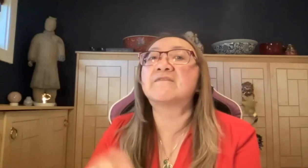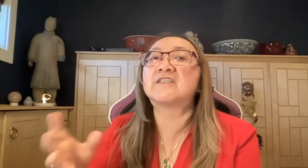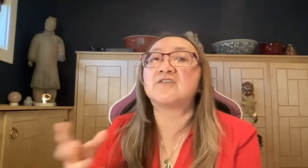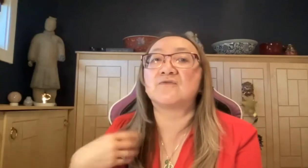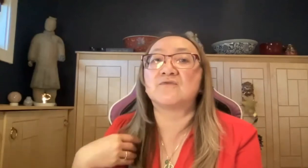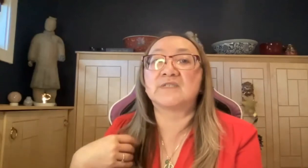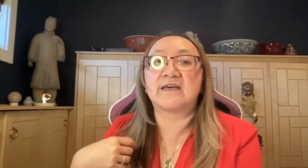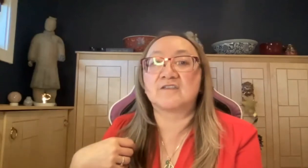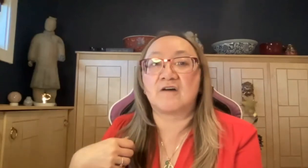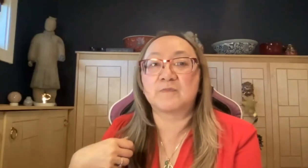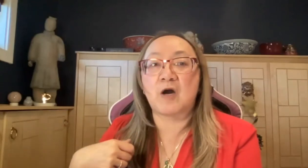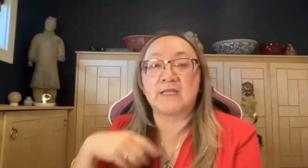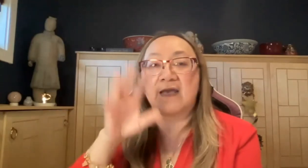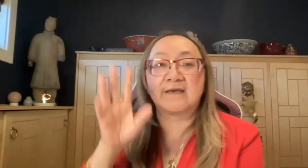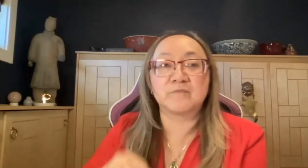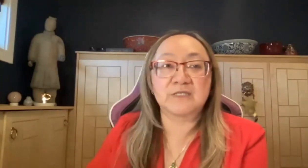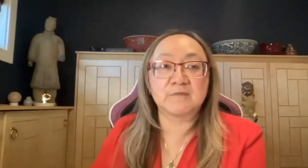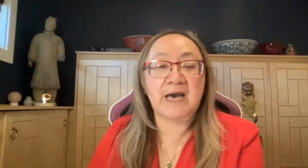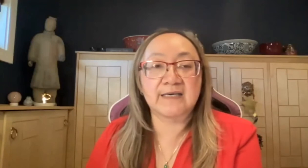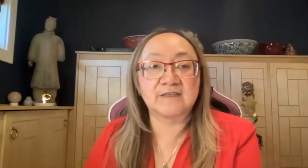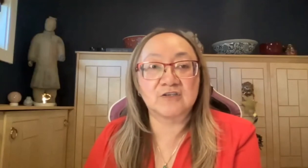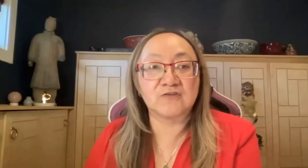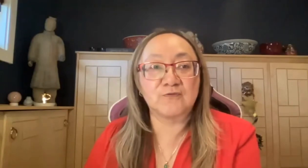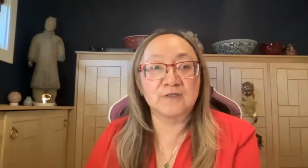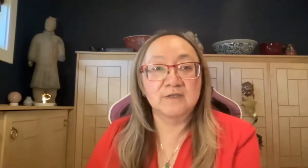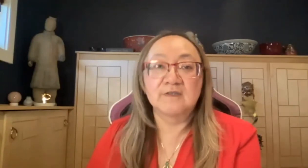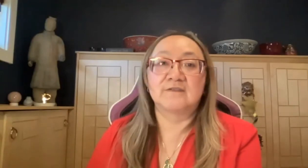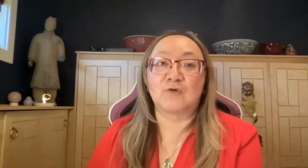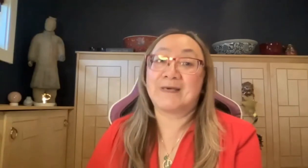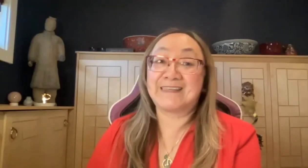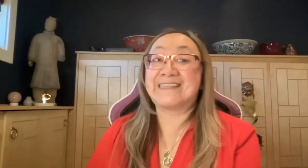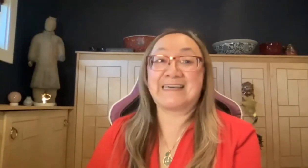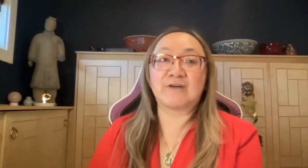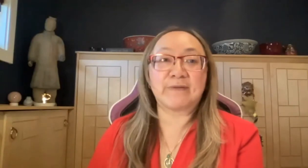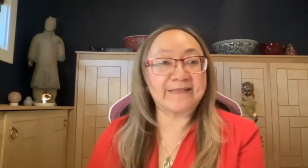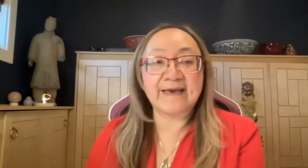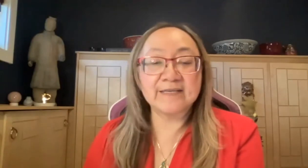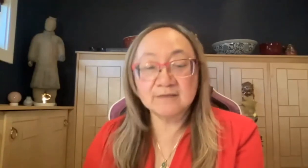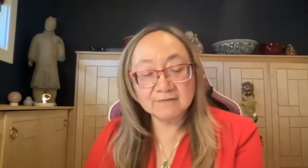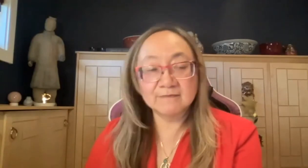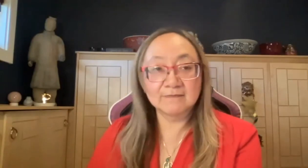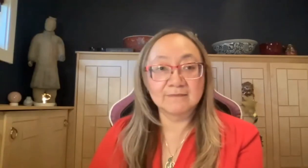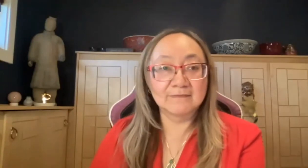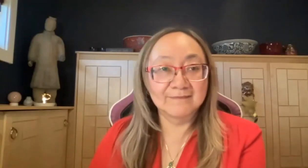of as you take us off the spotlight and put us back into so we can see everybody land? Thanks, Patti.